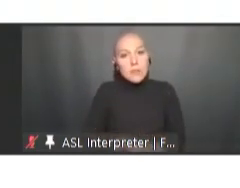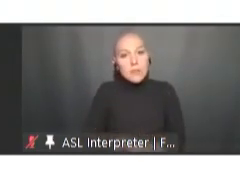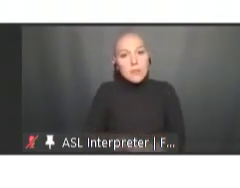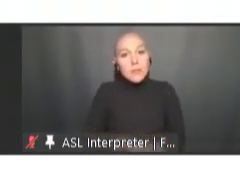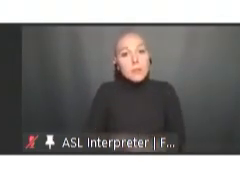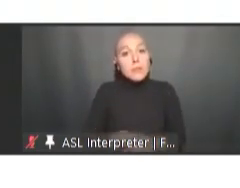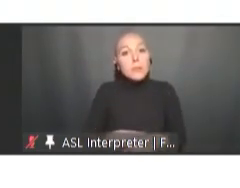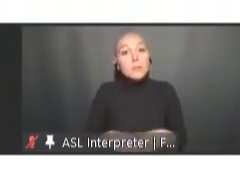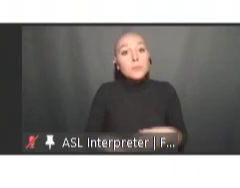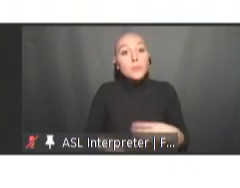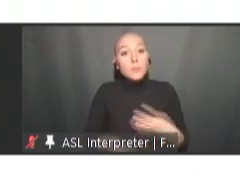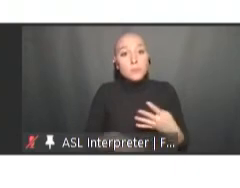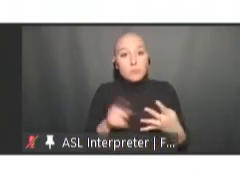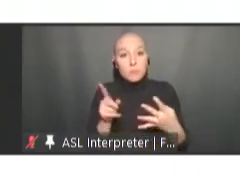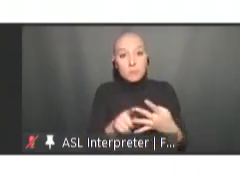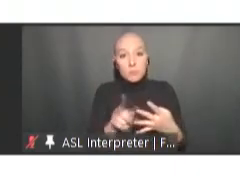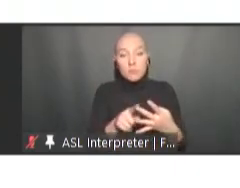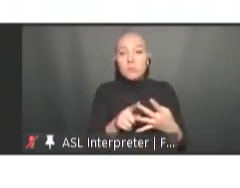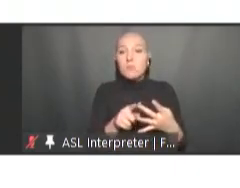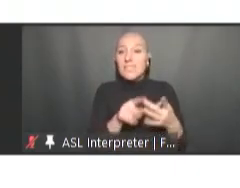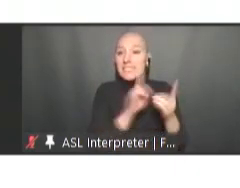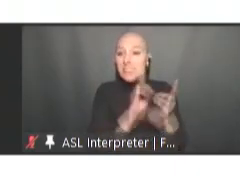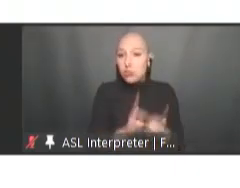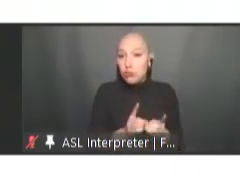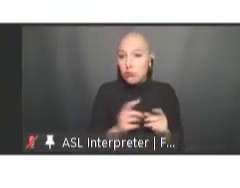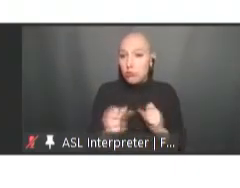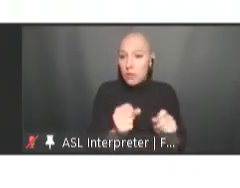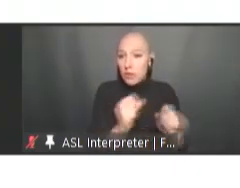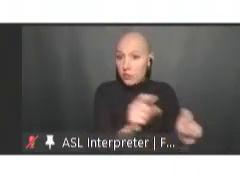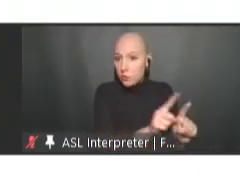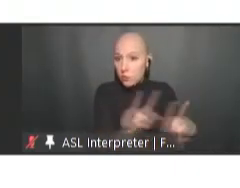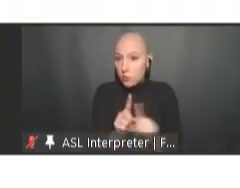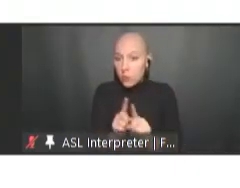In addition, we've recognized that different communities or ages,